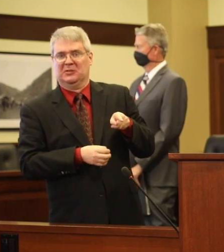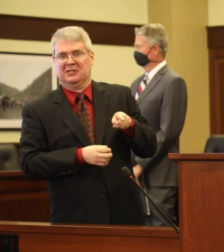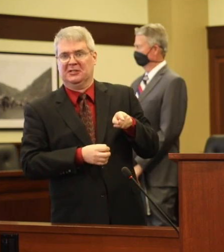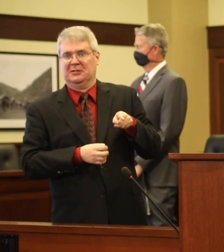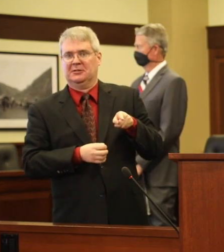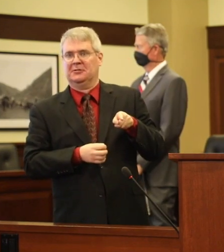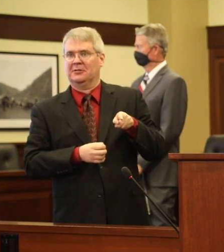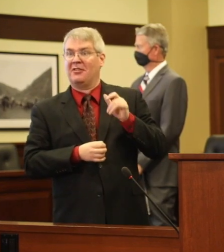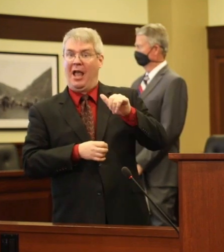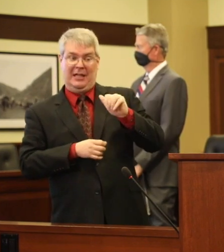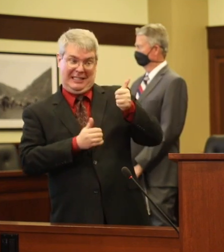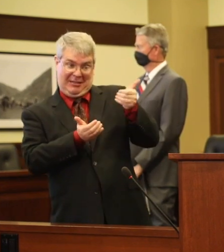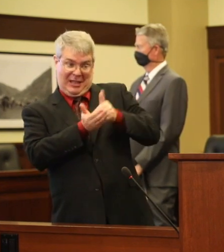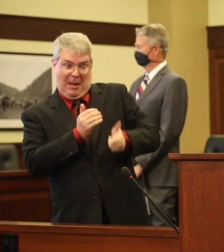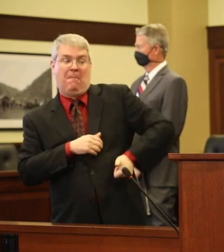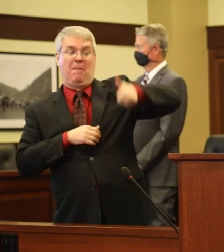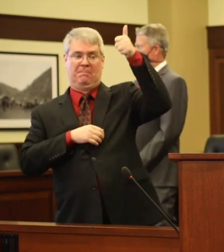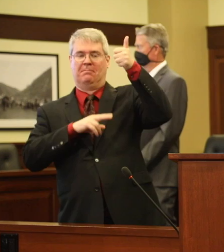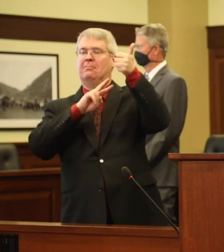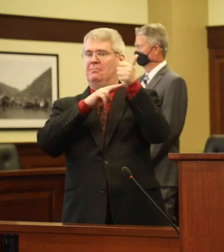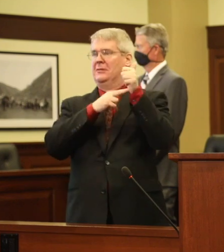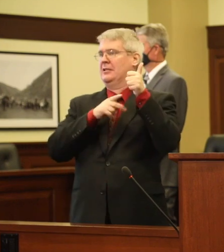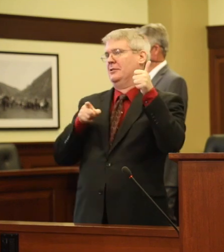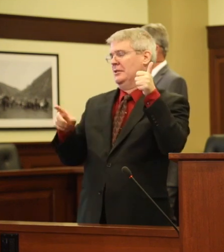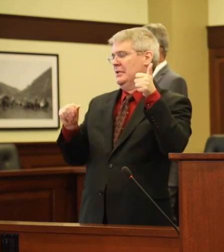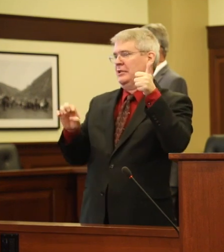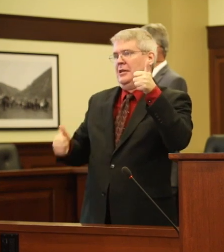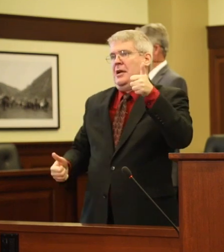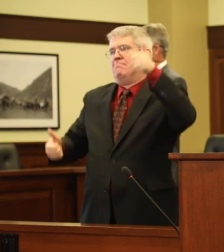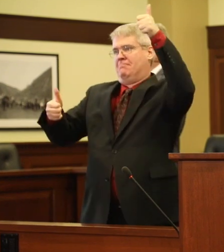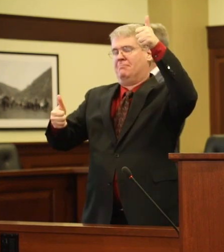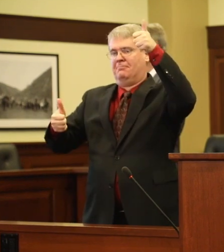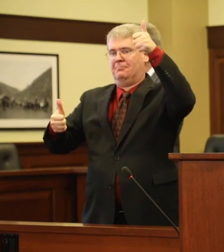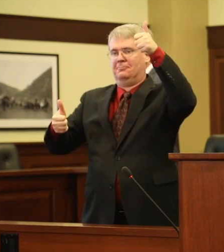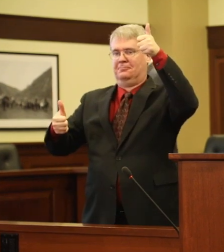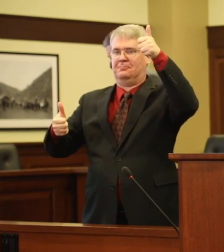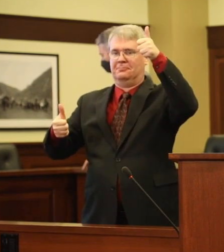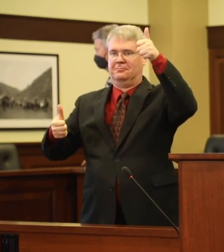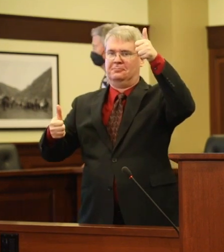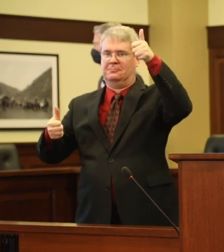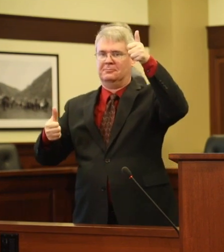And we knew that could happen. And so that is one reason why we have a second measure to look at